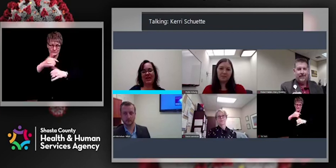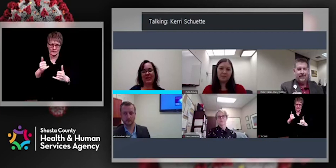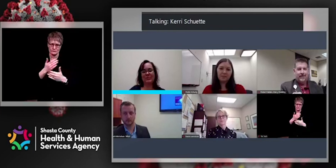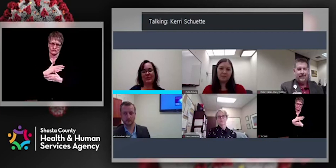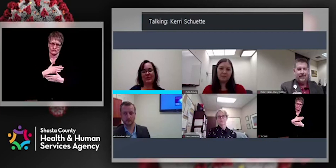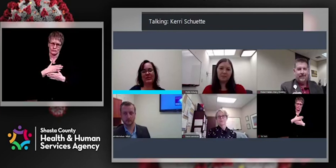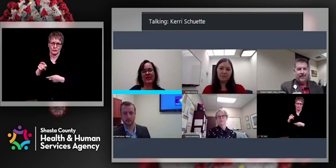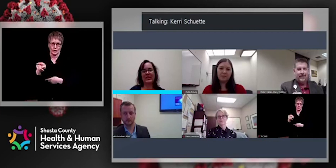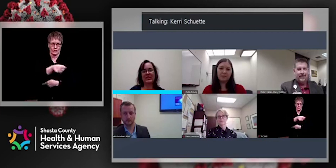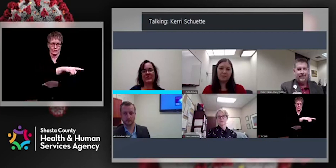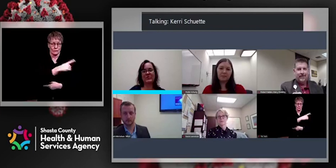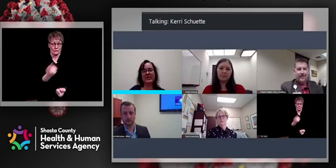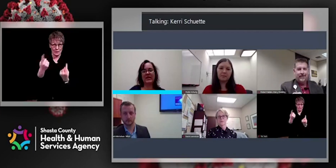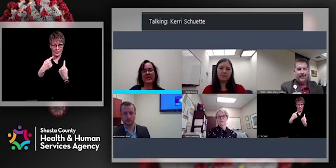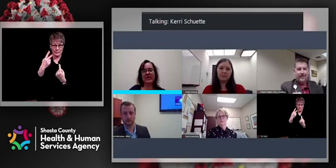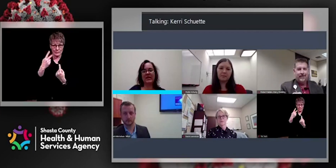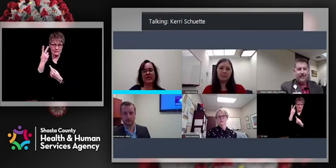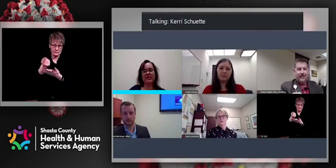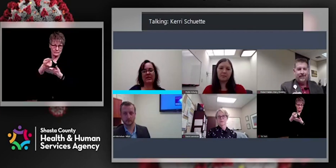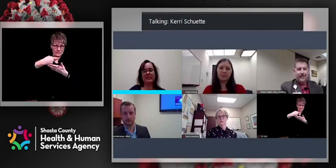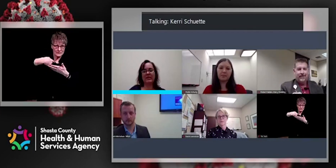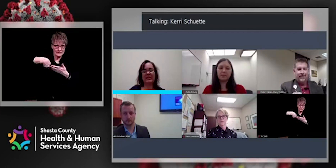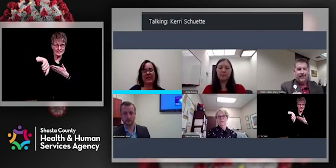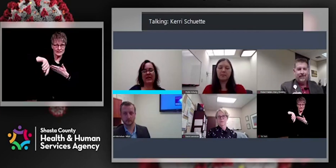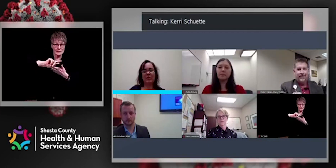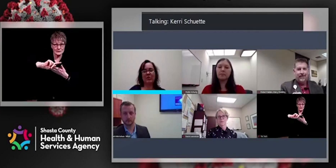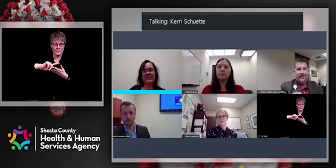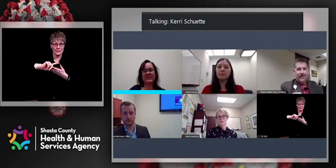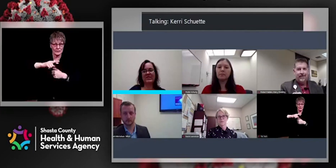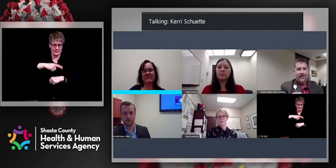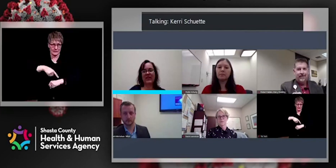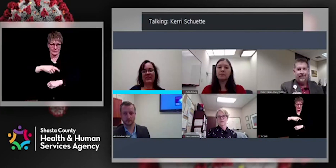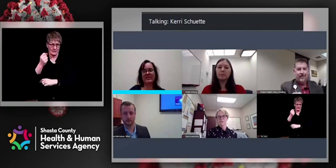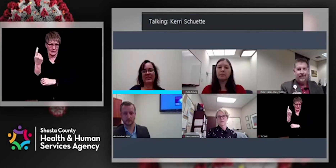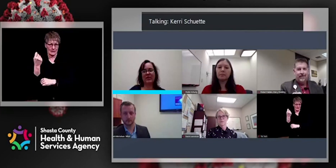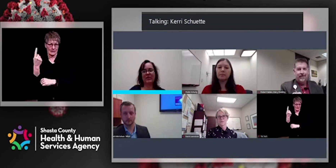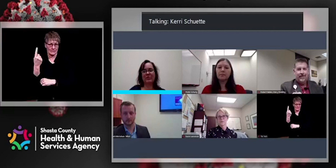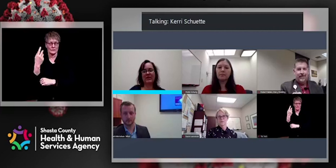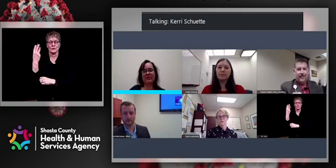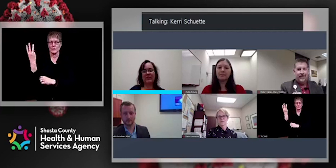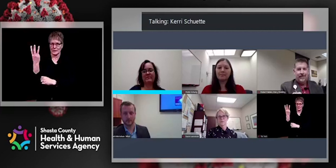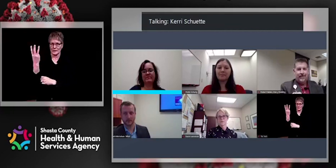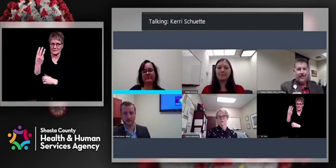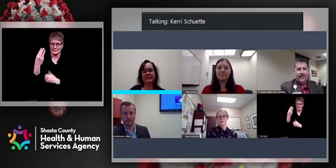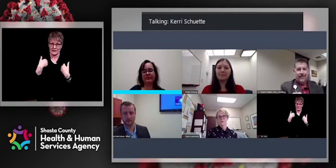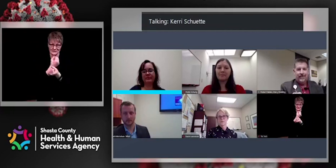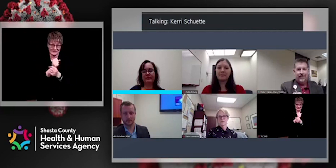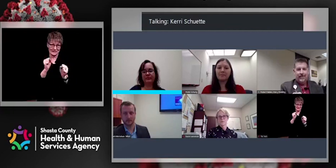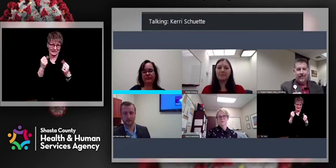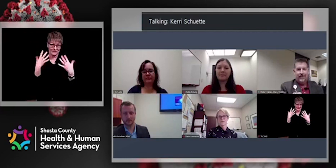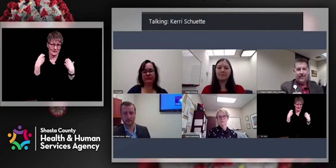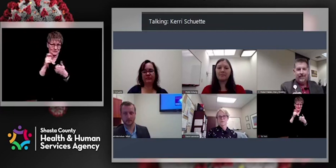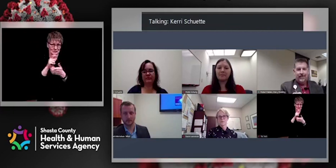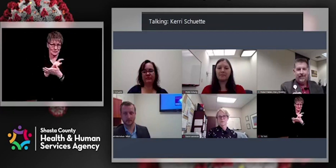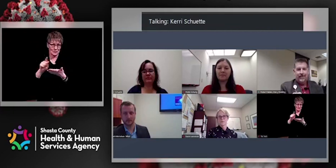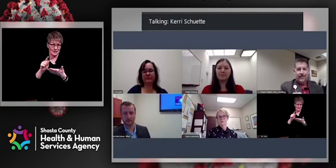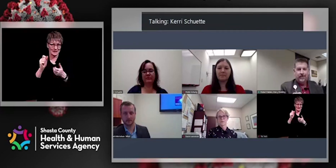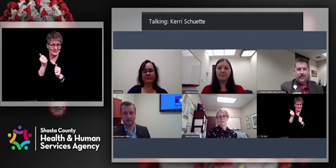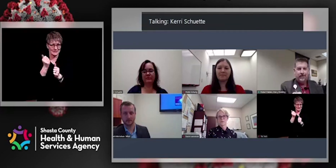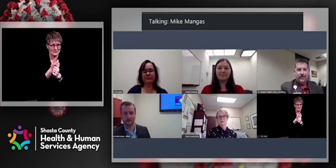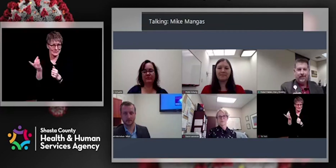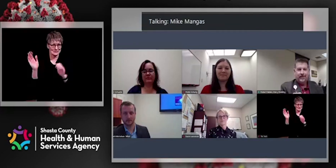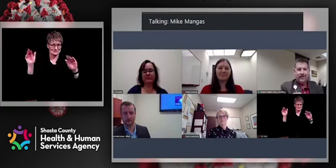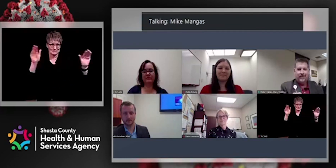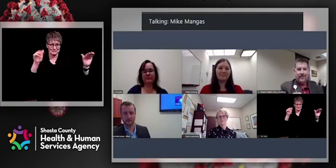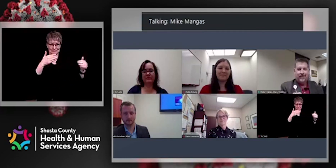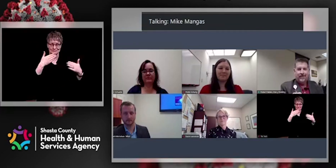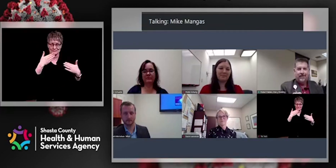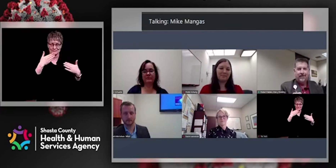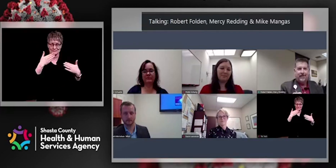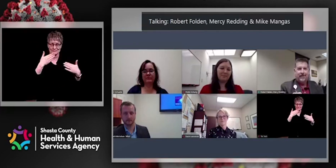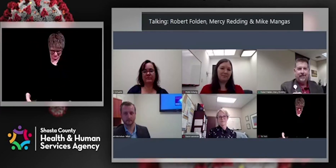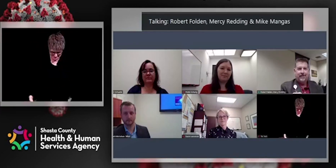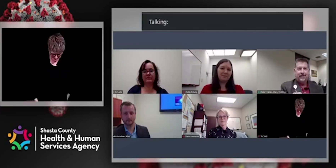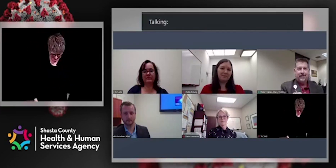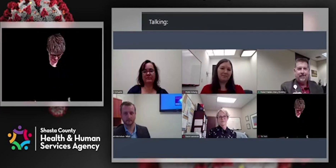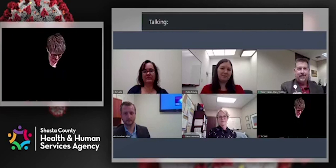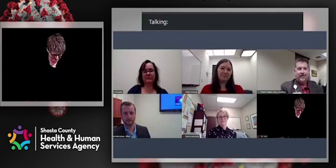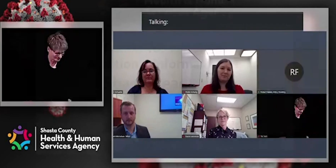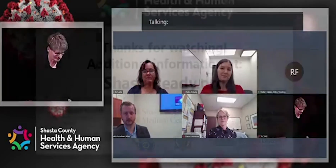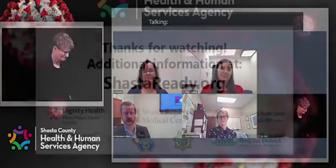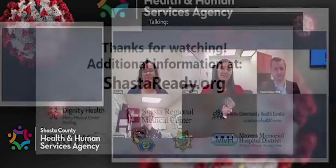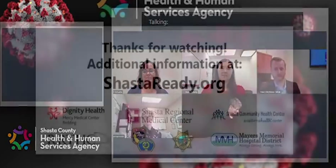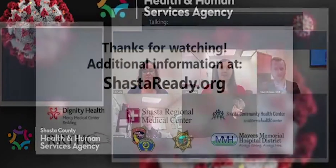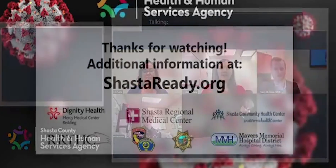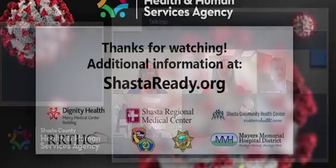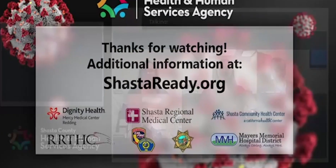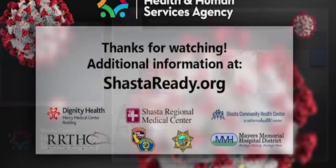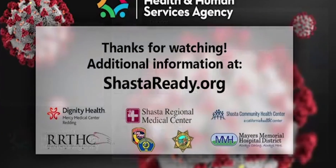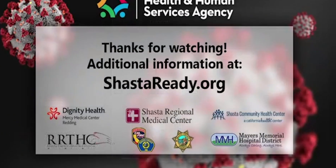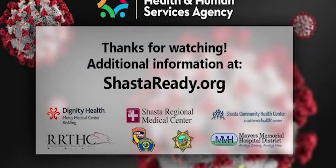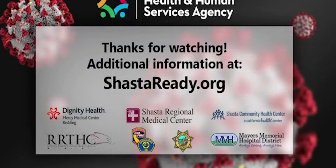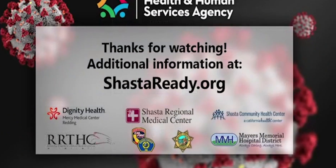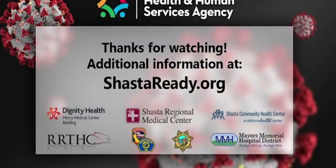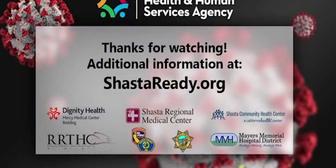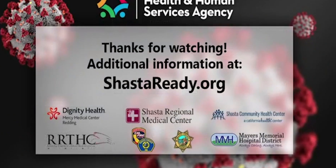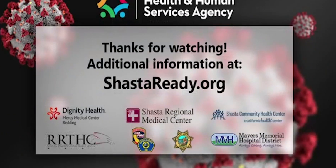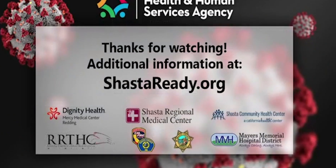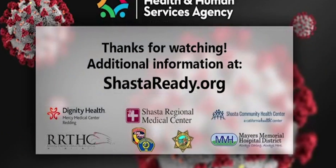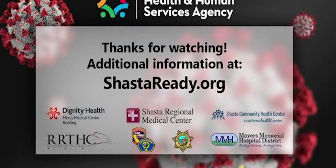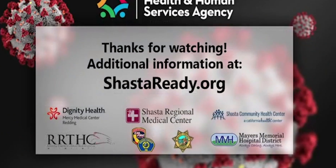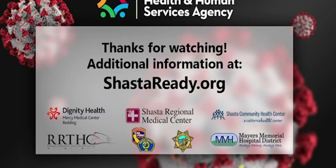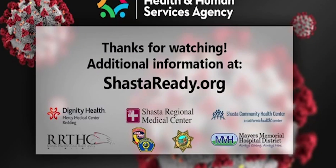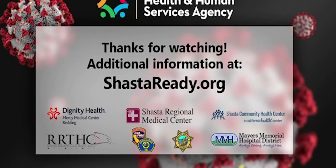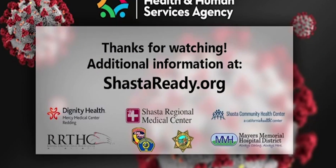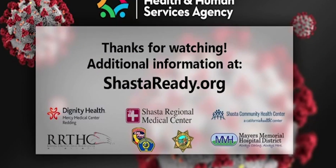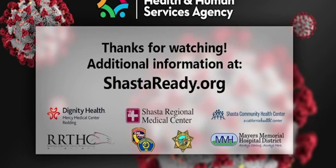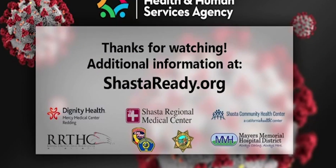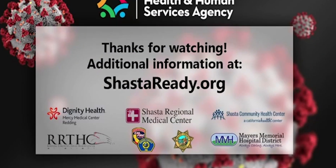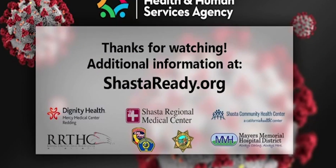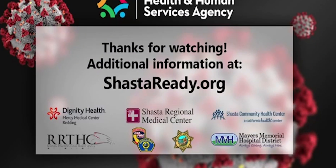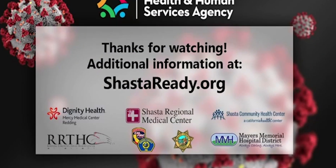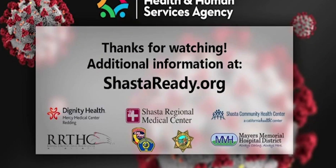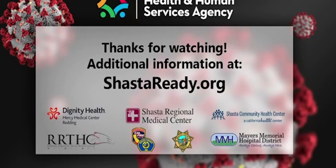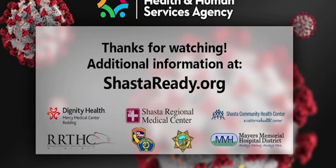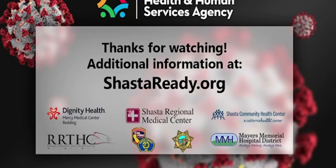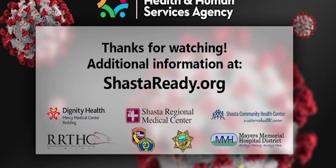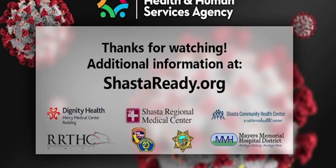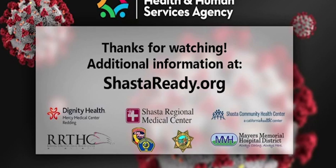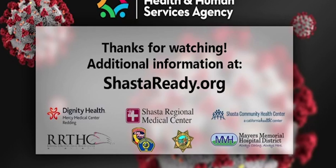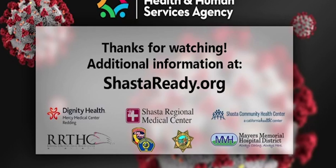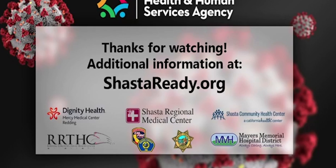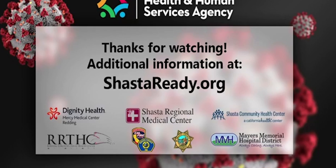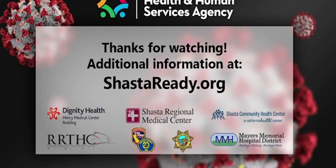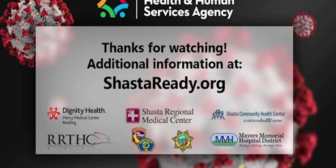and we will see you again next week at 11:00 AM on Wednesday, have a safe and healthy week everyone.